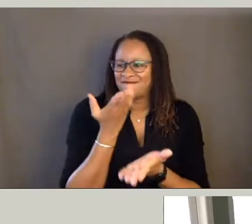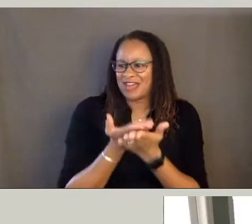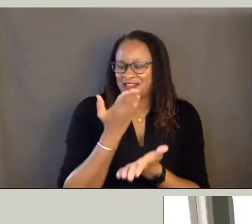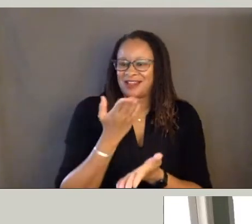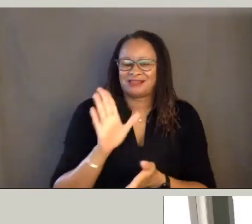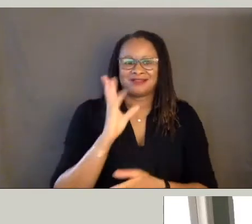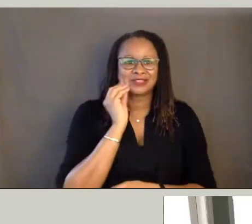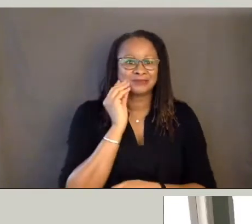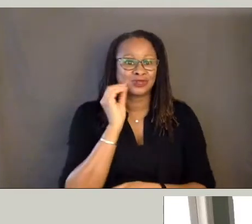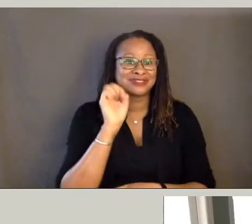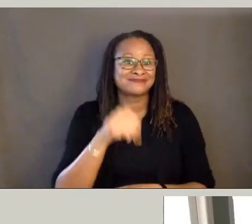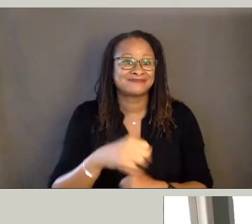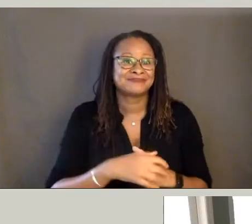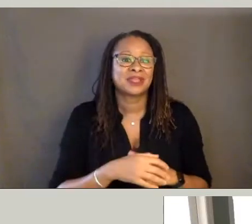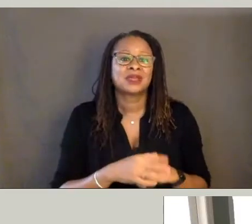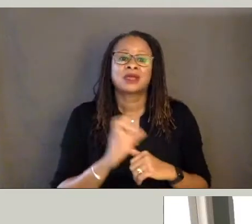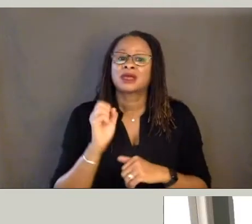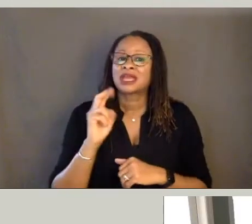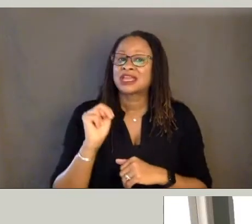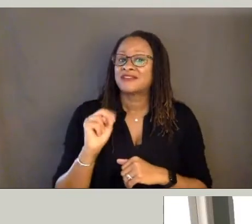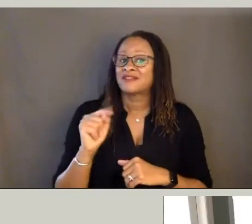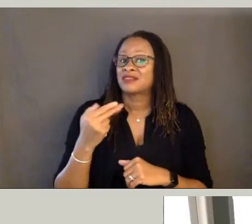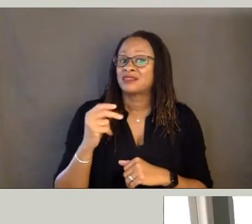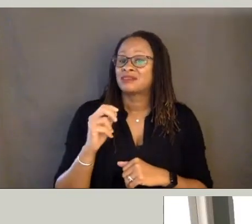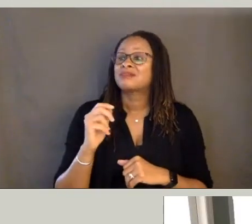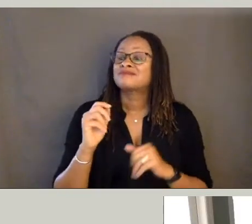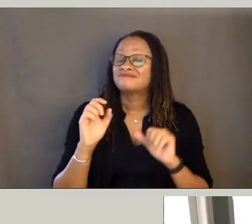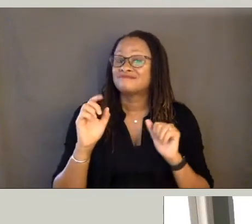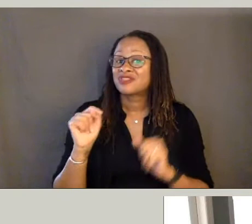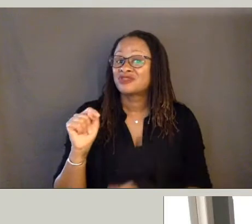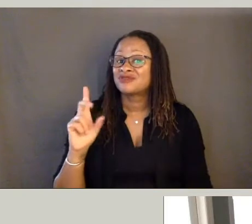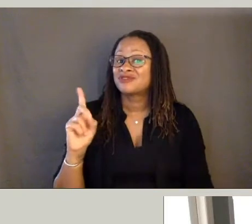Now, even though "Disclosure" did not mirror and validate